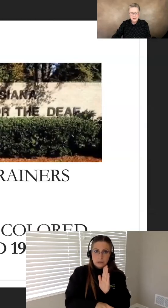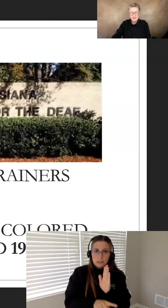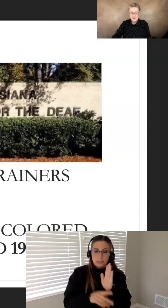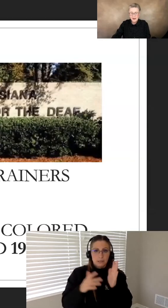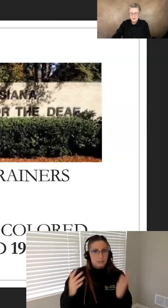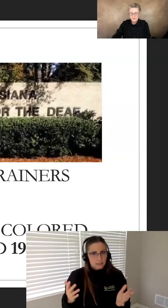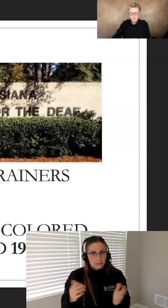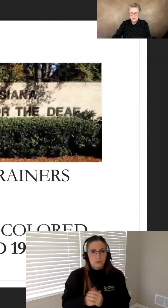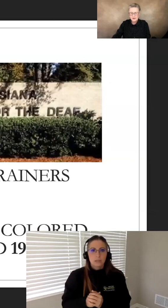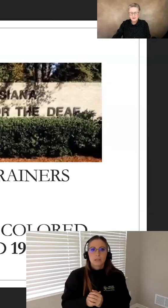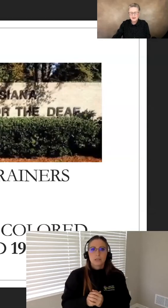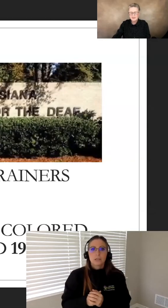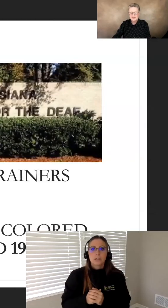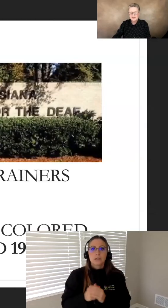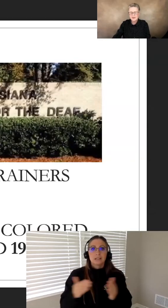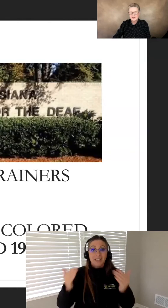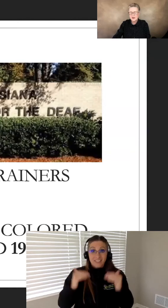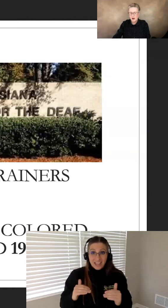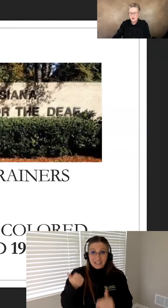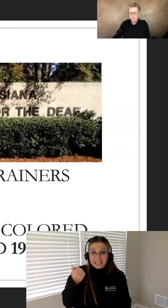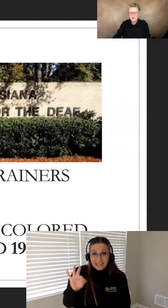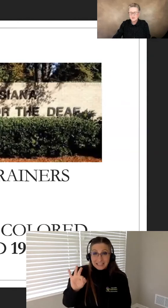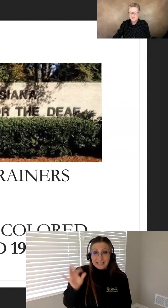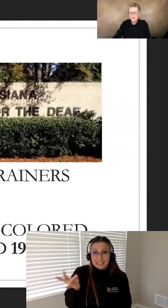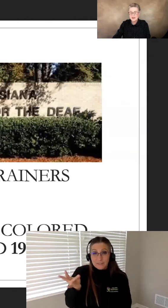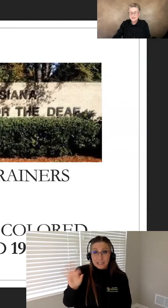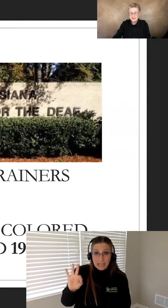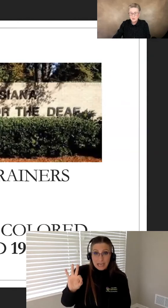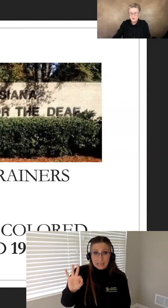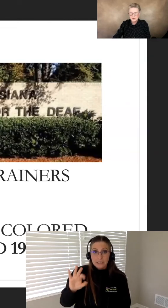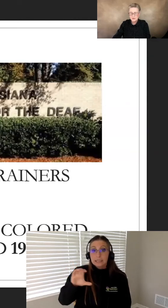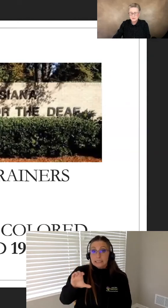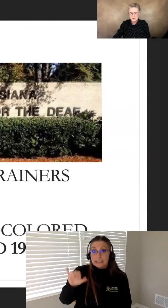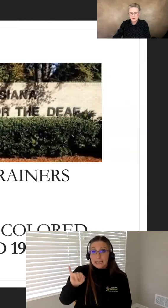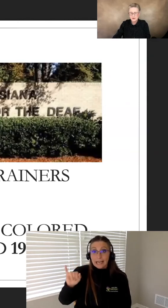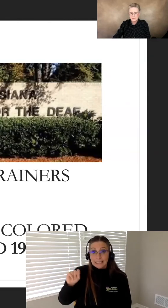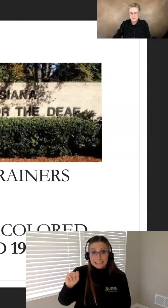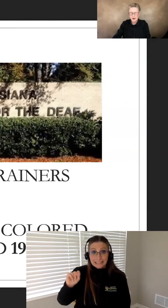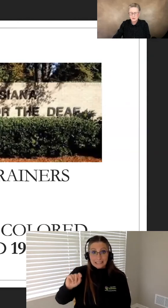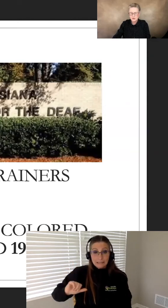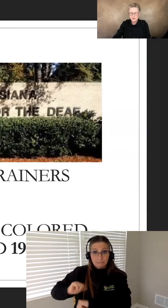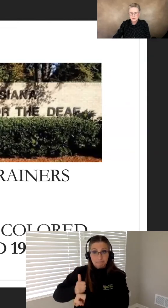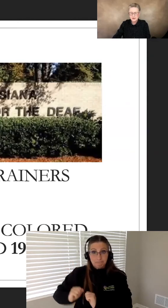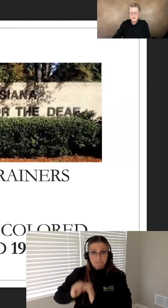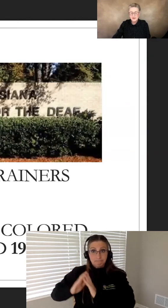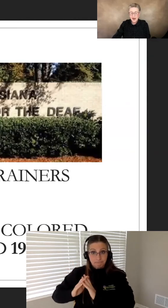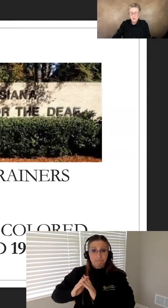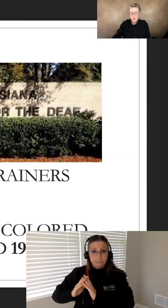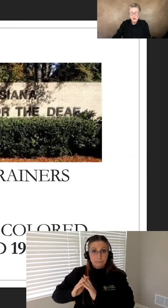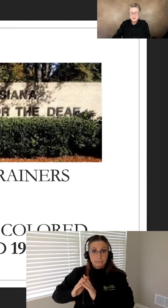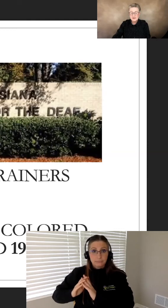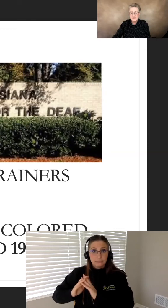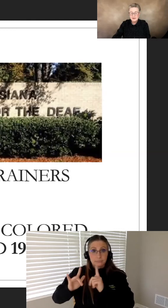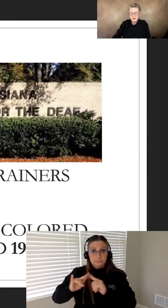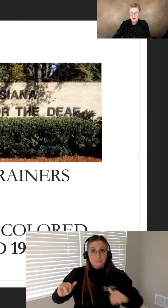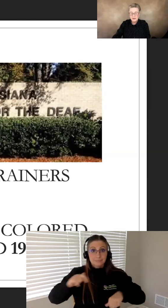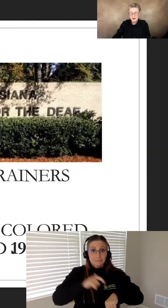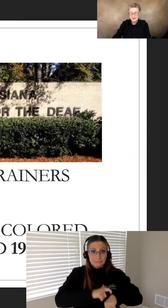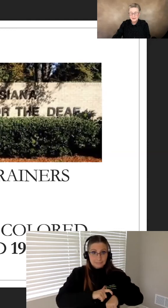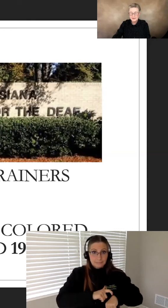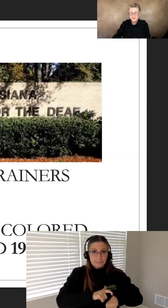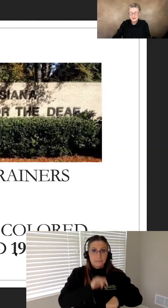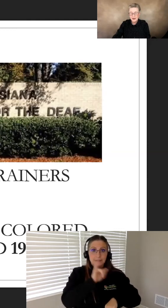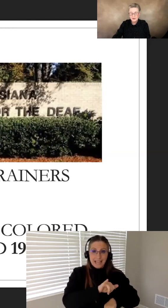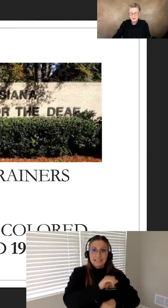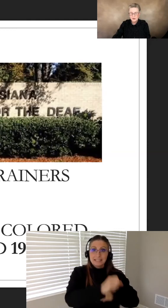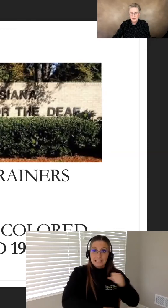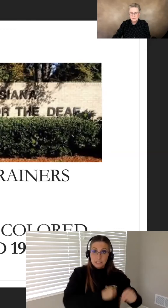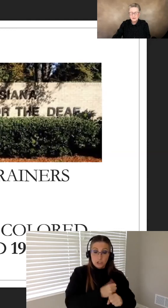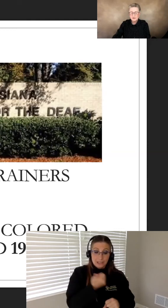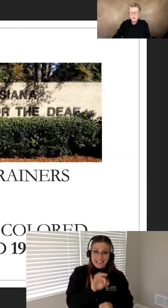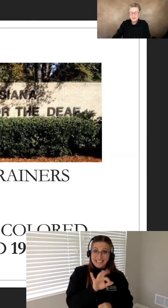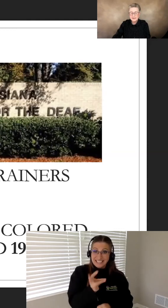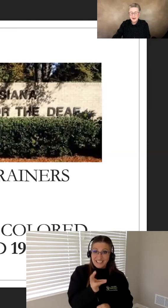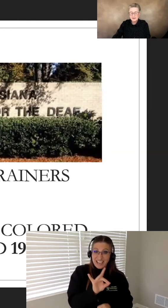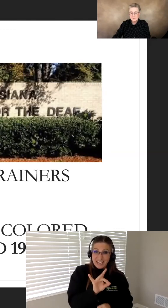and then in 1979 when CIT was established that was the year in 1978 that the Louisiana State